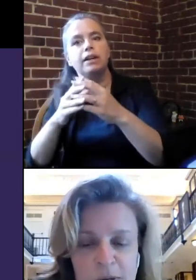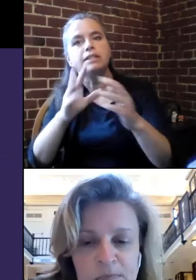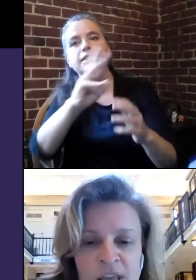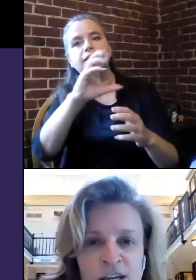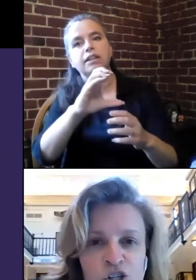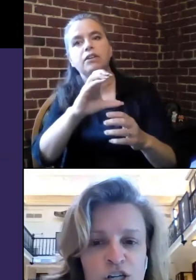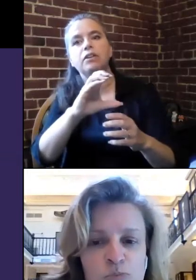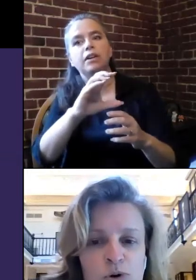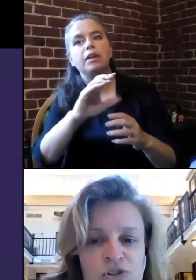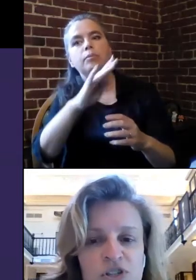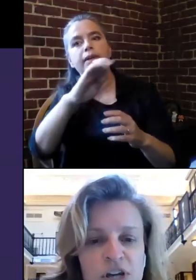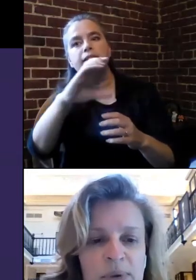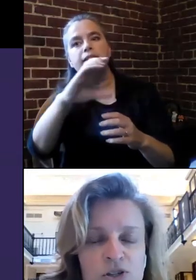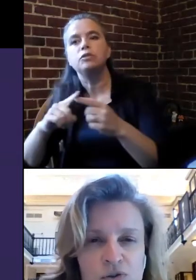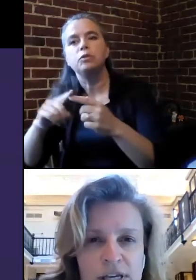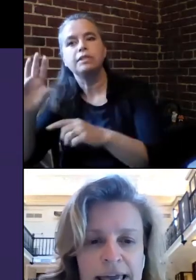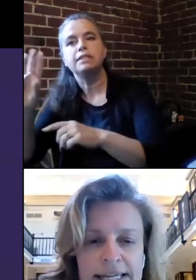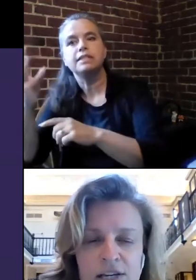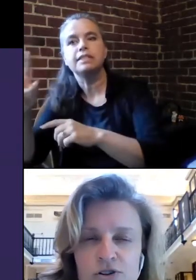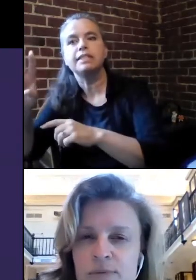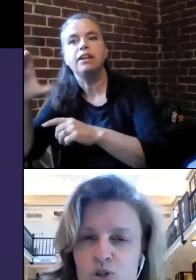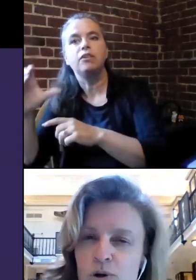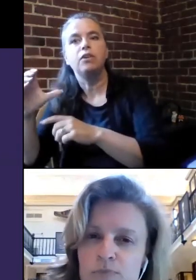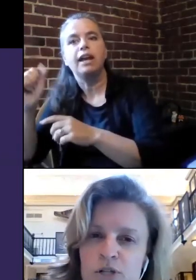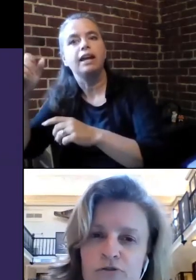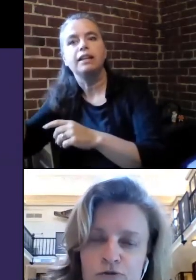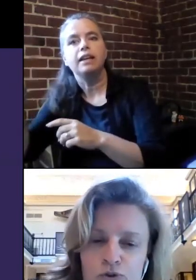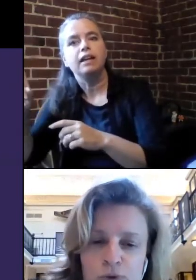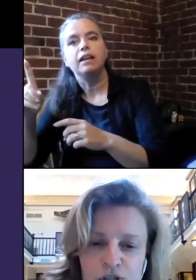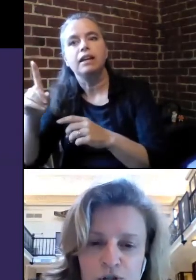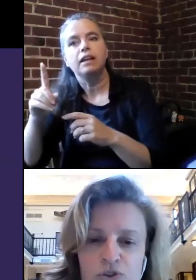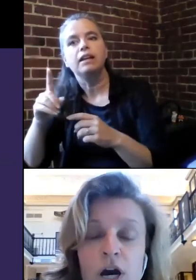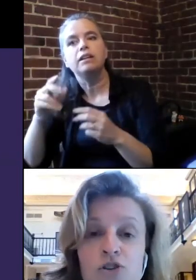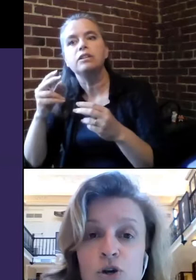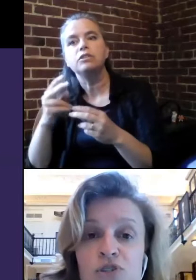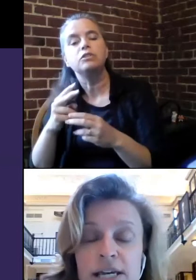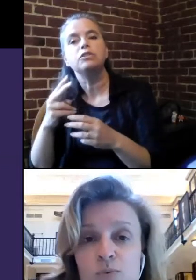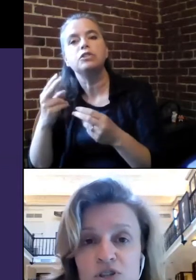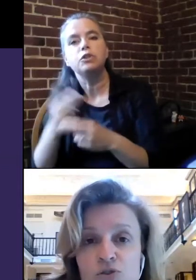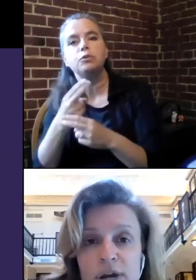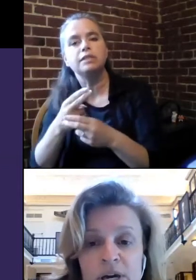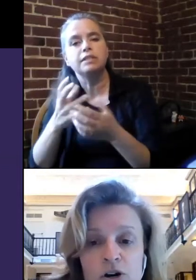She explores these topics using adhered and absorbed food residues associated with ceramic cooking vessels.